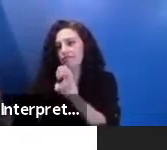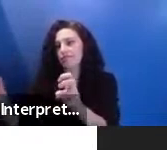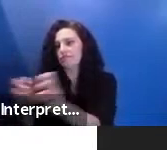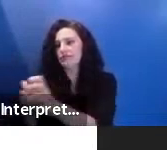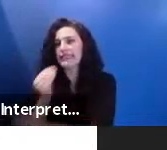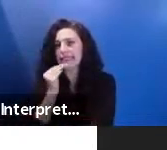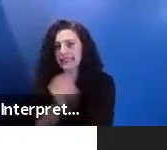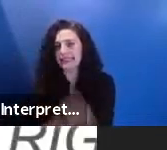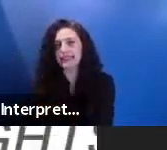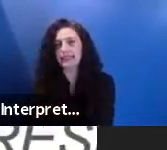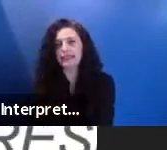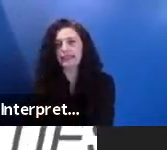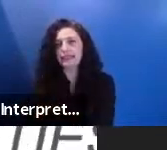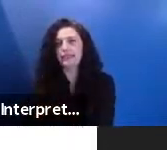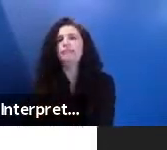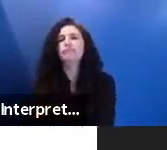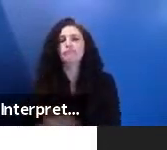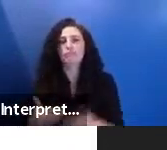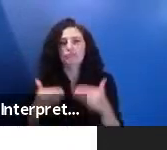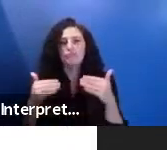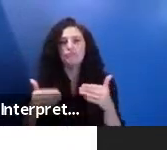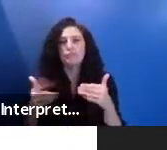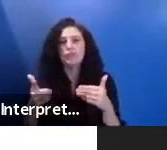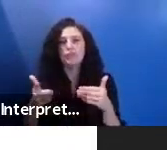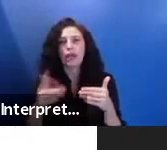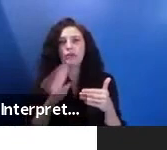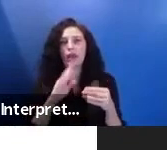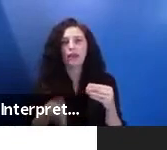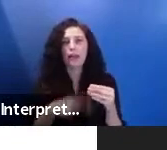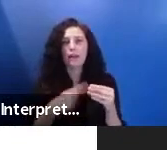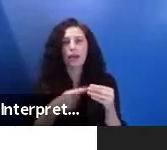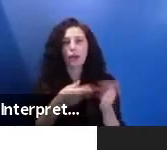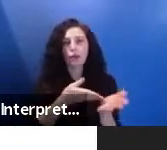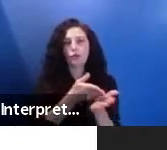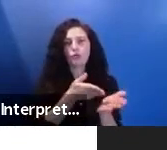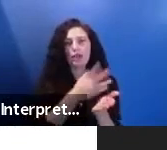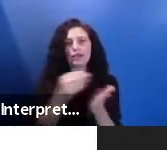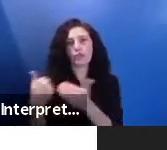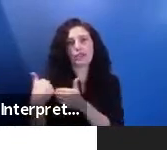Okay, continuing on. We want to talk a little bit about rights and responsibilities that you have